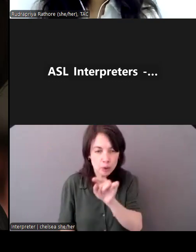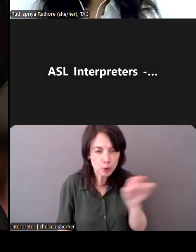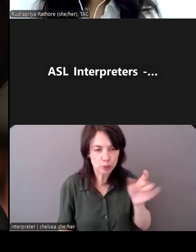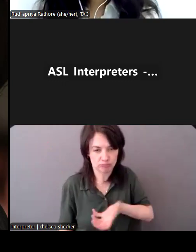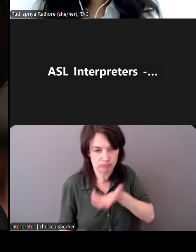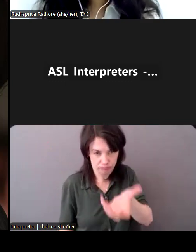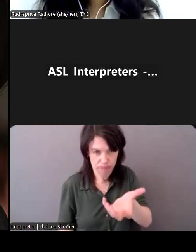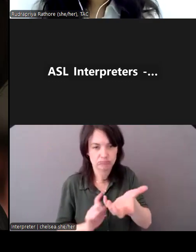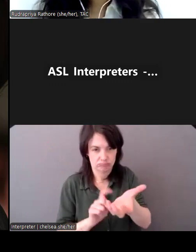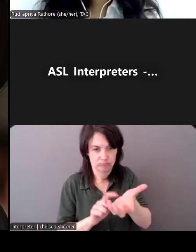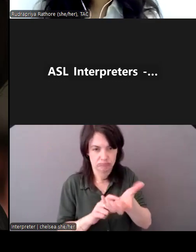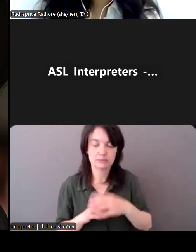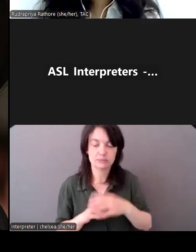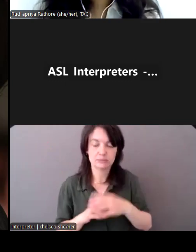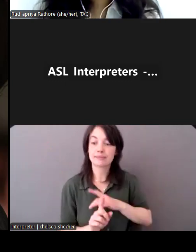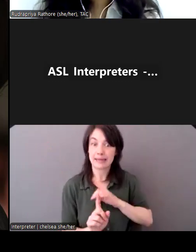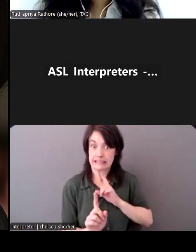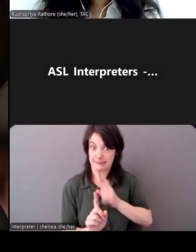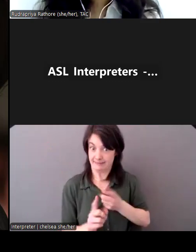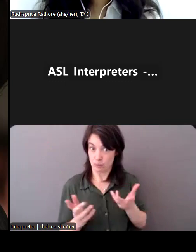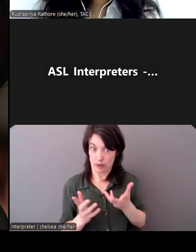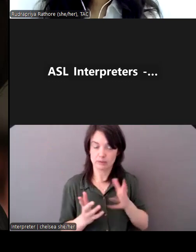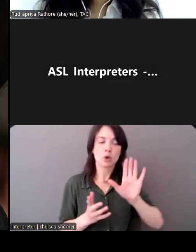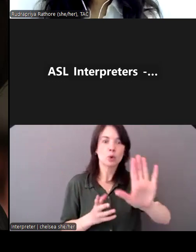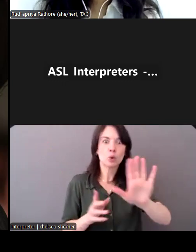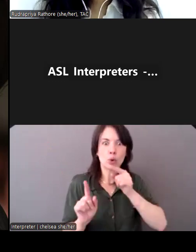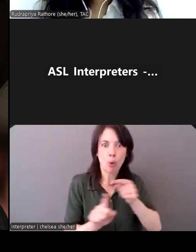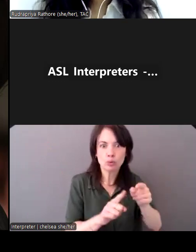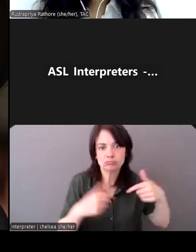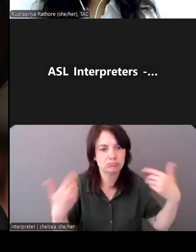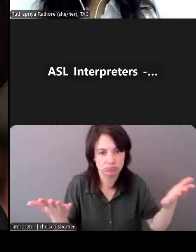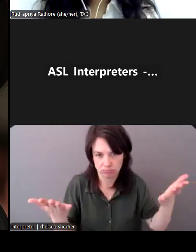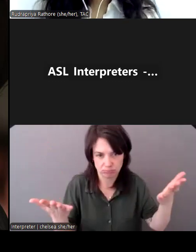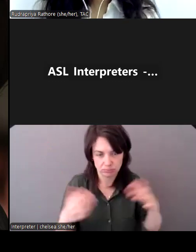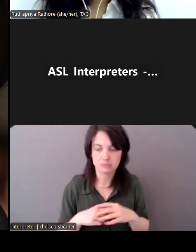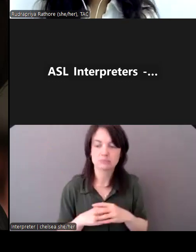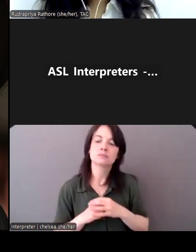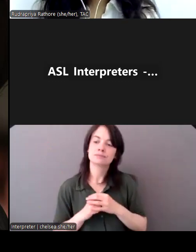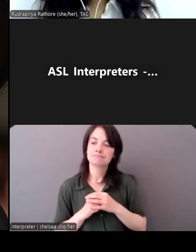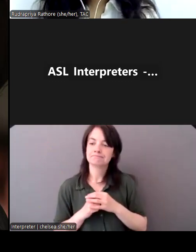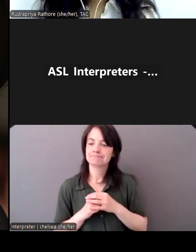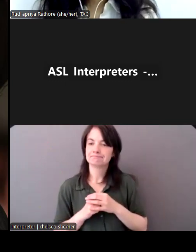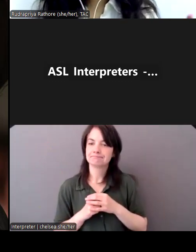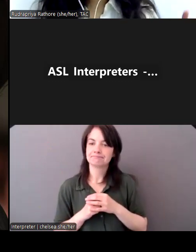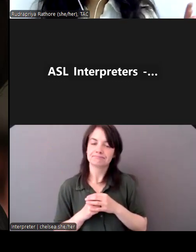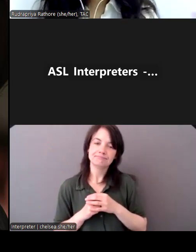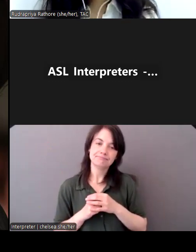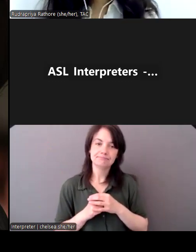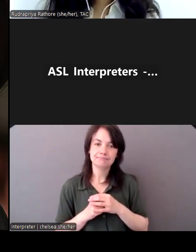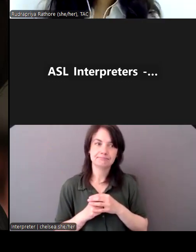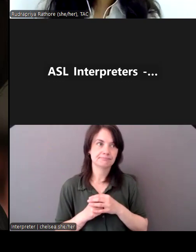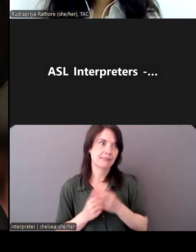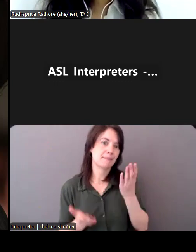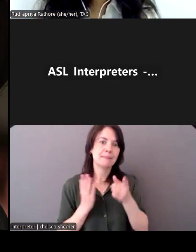be specific about what your goals are so there's a difference between you want to finish a novel or